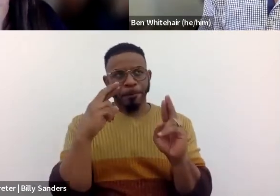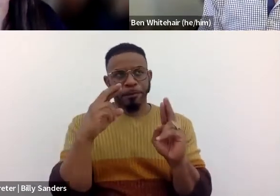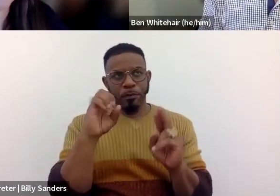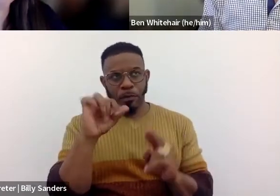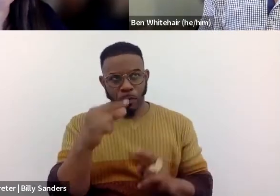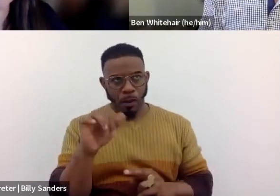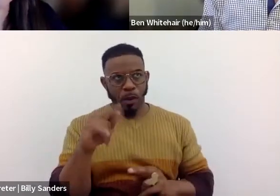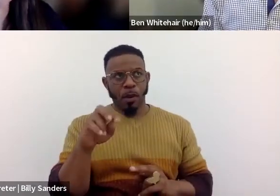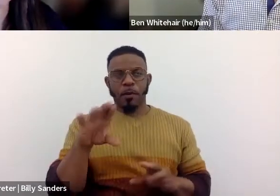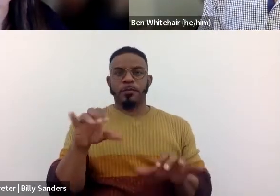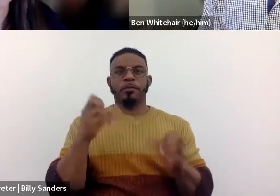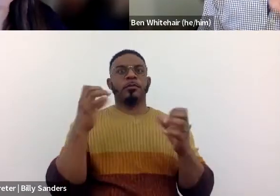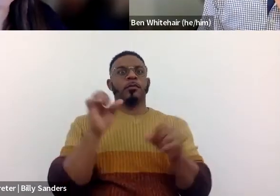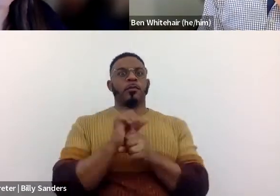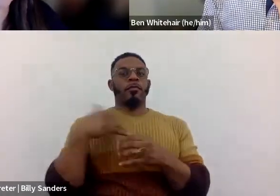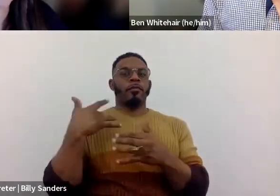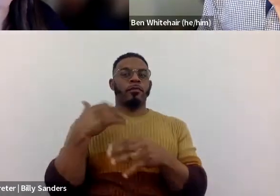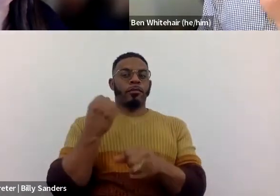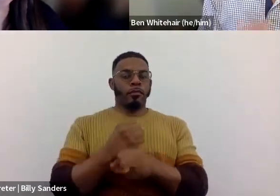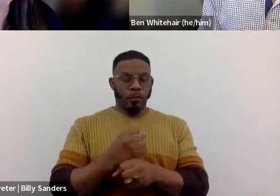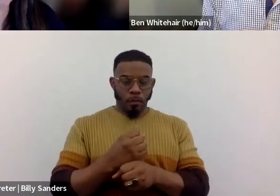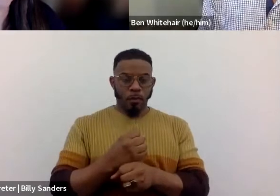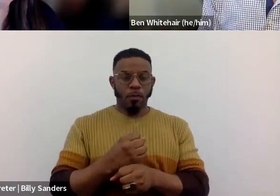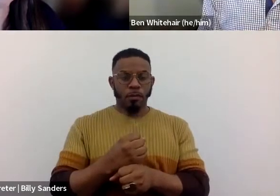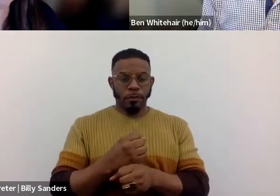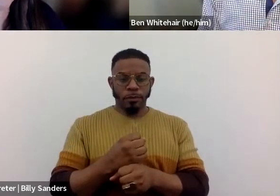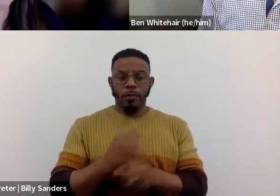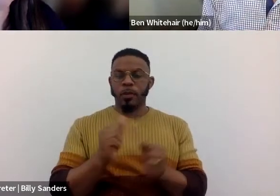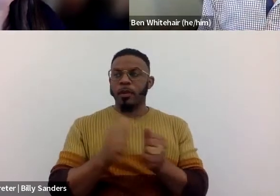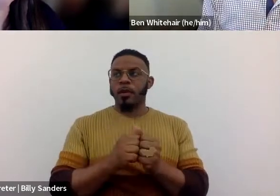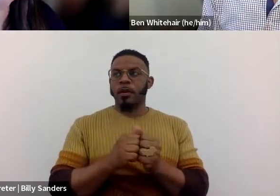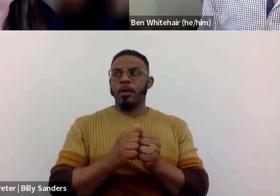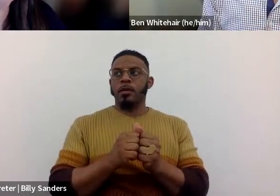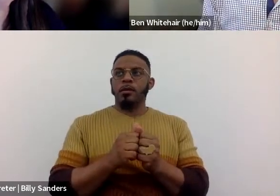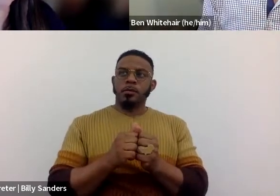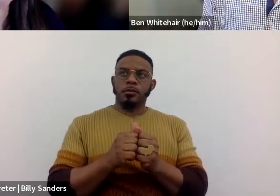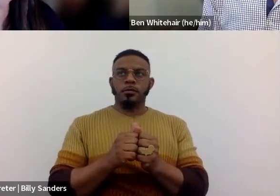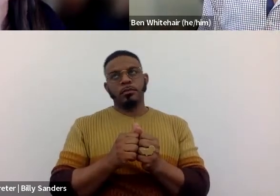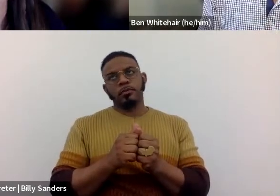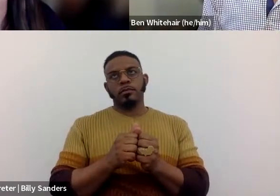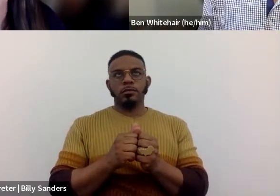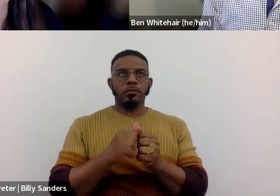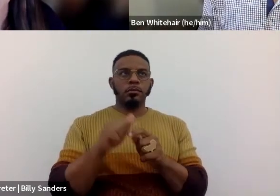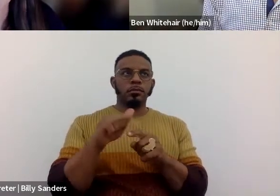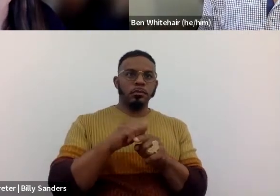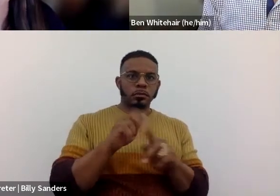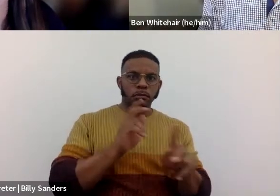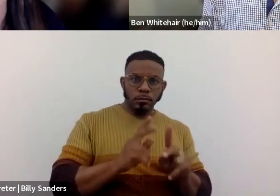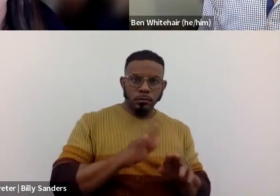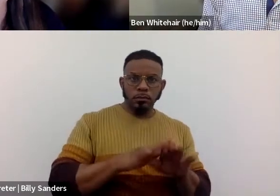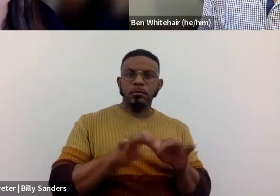has done a lot of work over the years with, you know, training people on how to understand